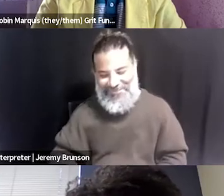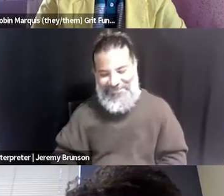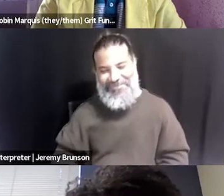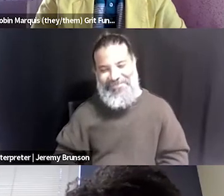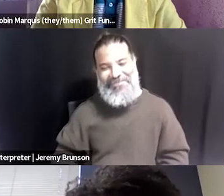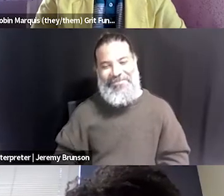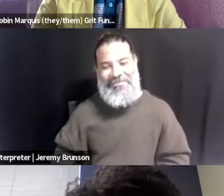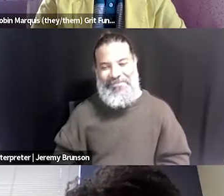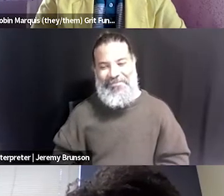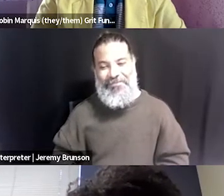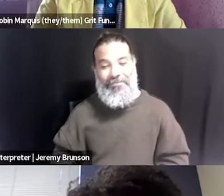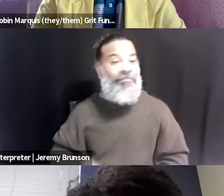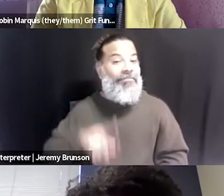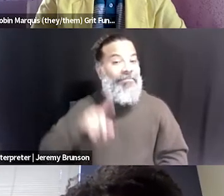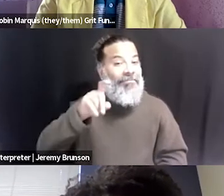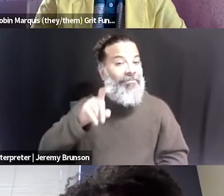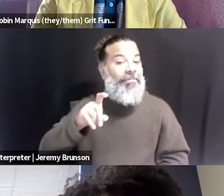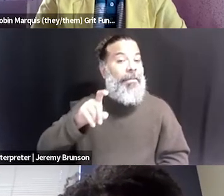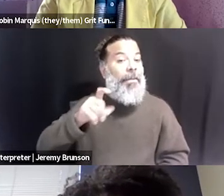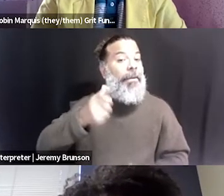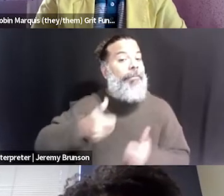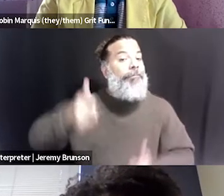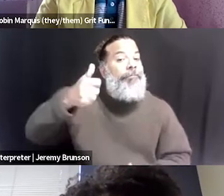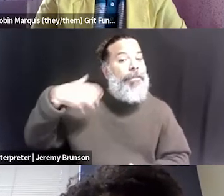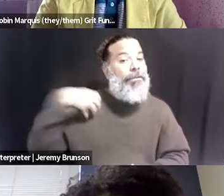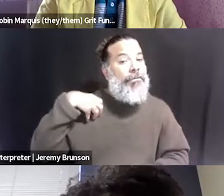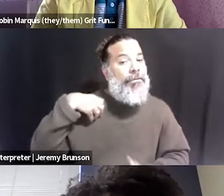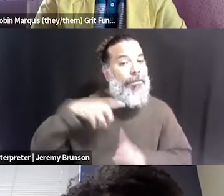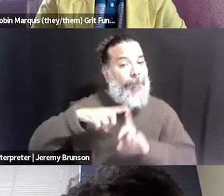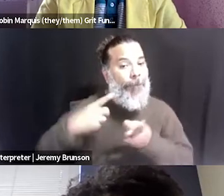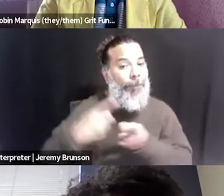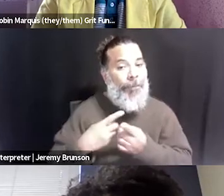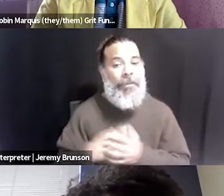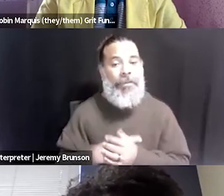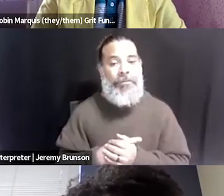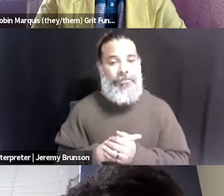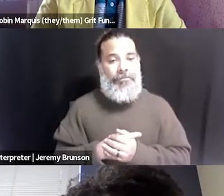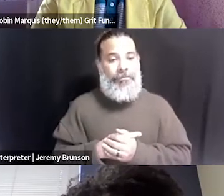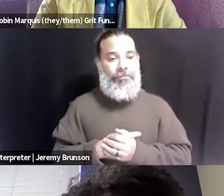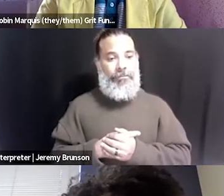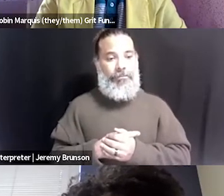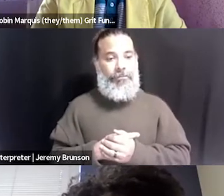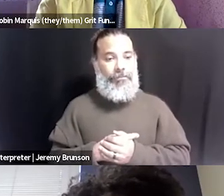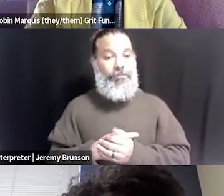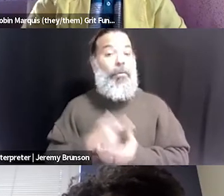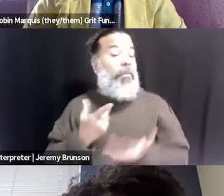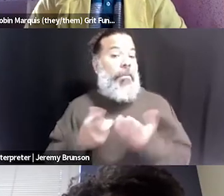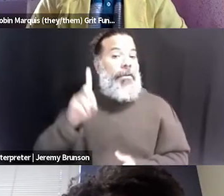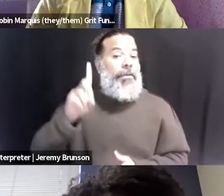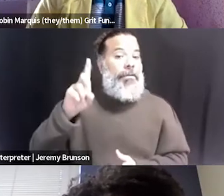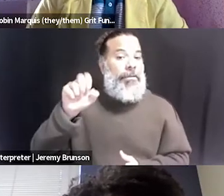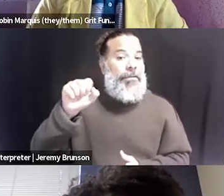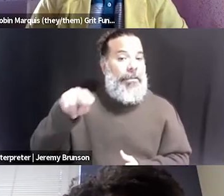So whether that was like a chair of the department or moving it up to like a dean or somebody